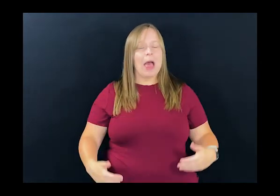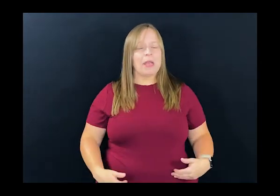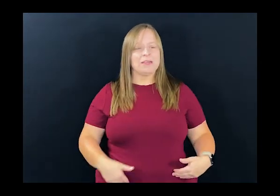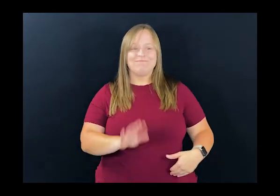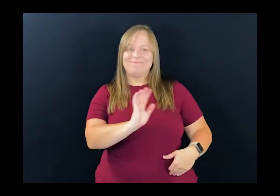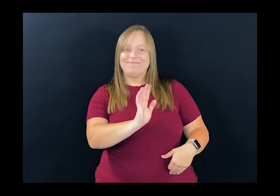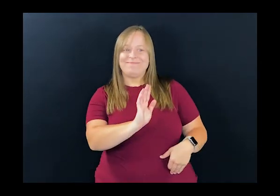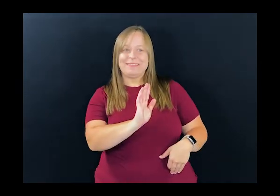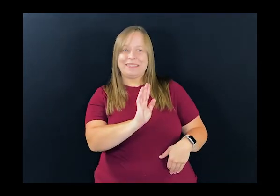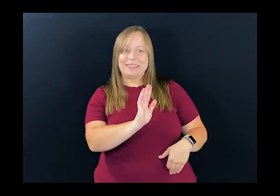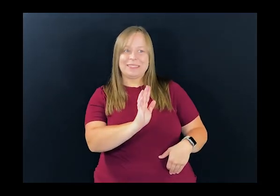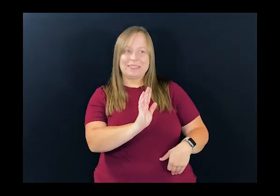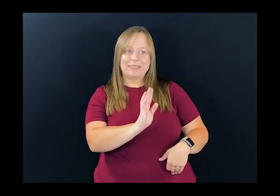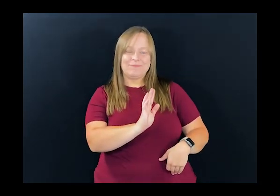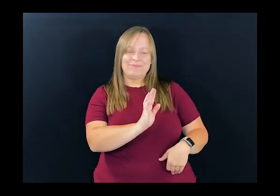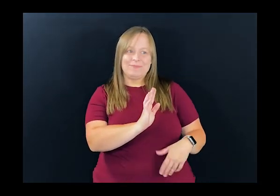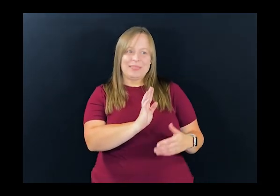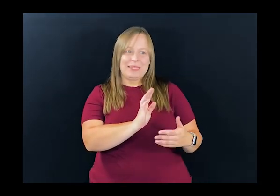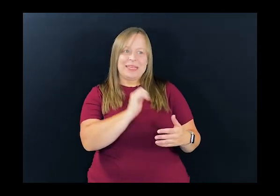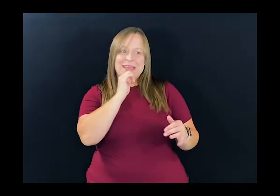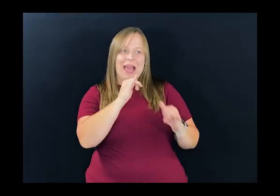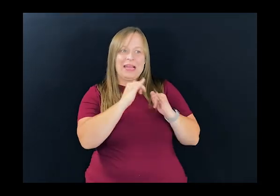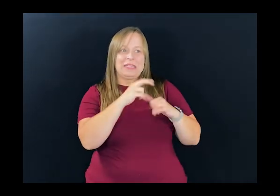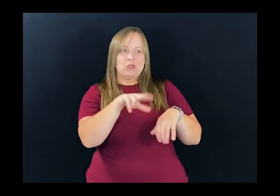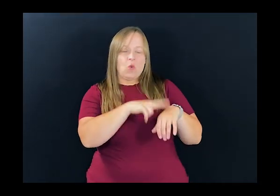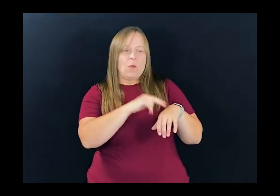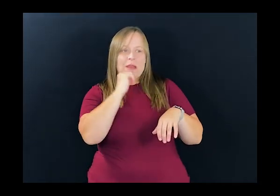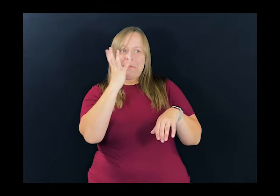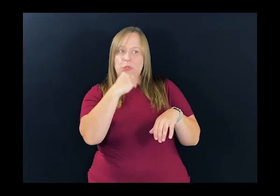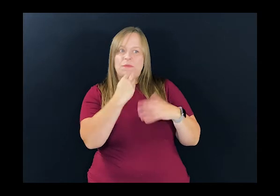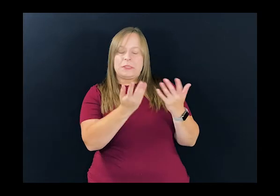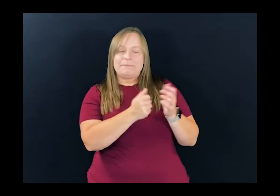were being told that they're, you know, they were not beautiful.